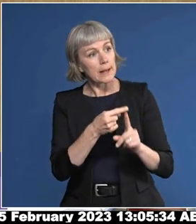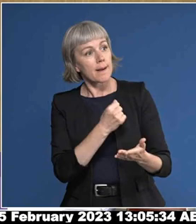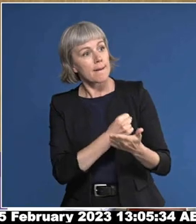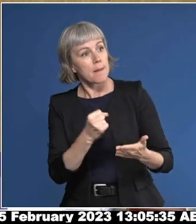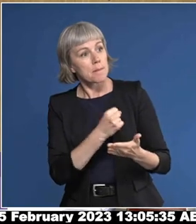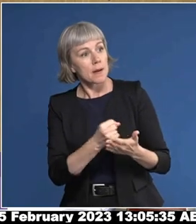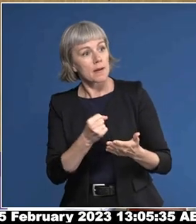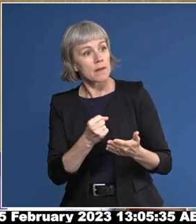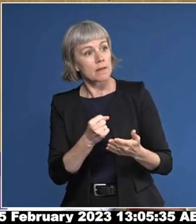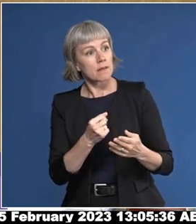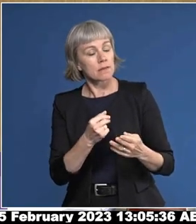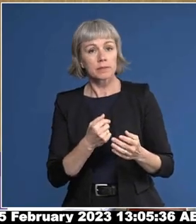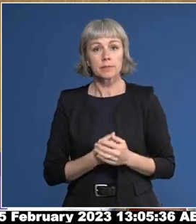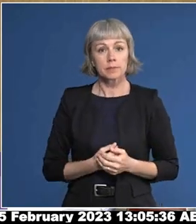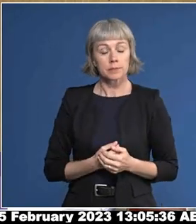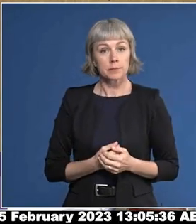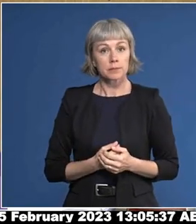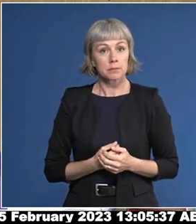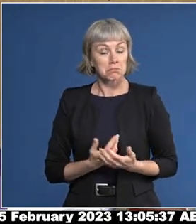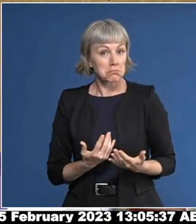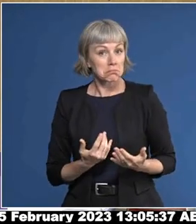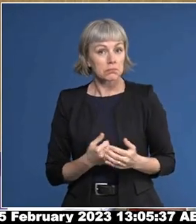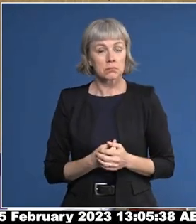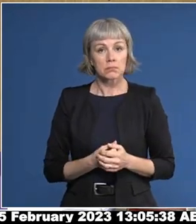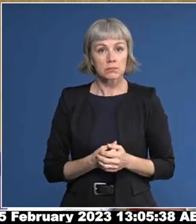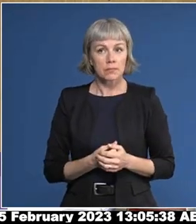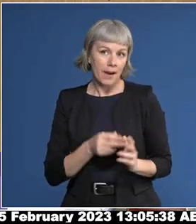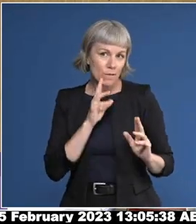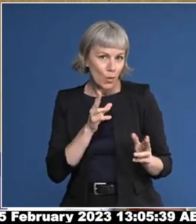Which is obviously combined with reasonable adjustments and active recruitment and